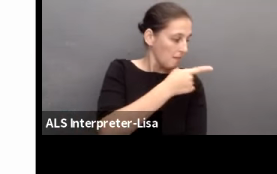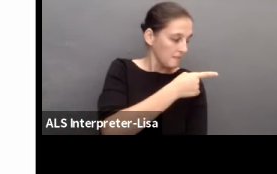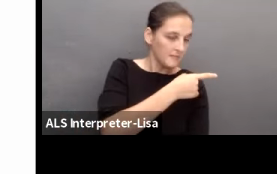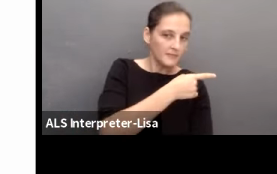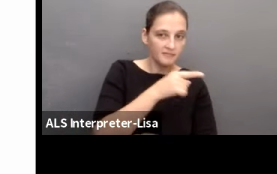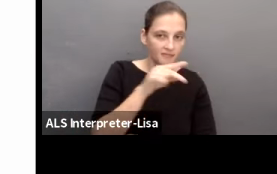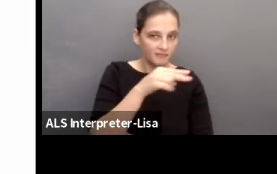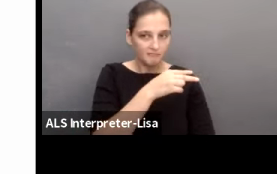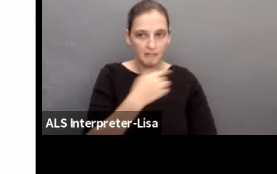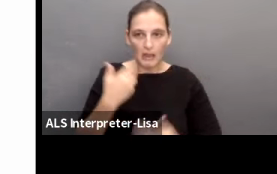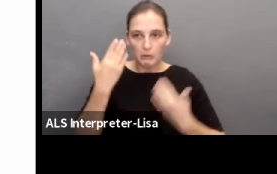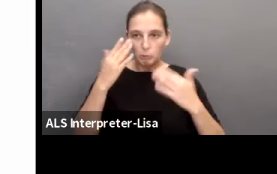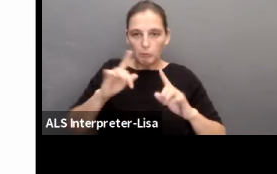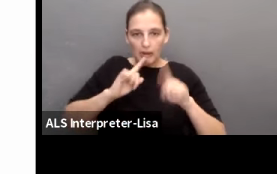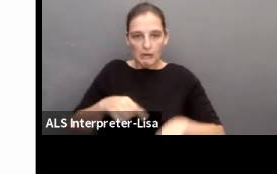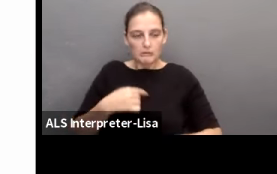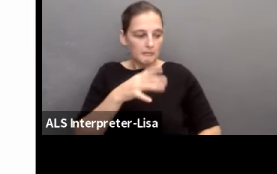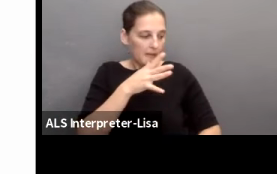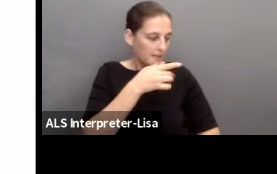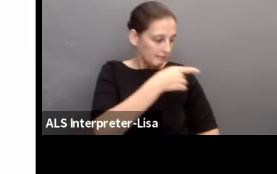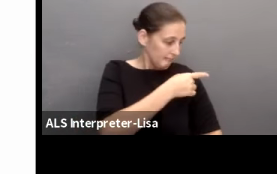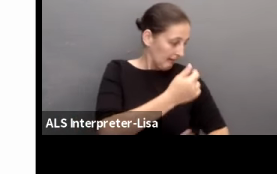me out a little.